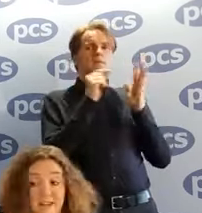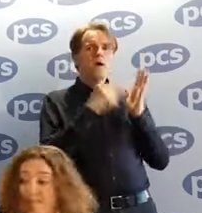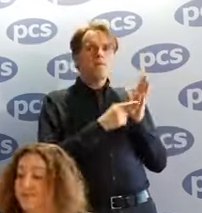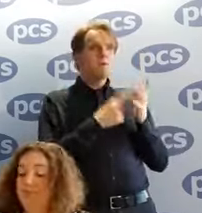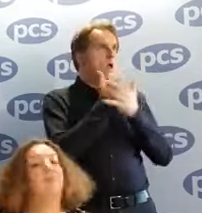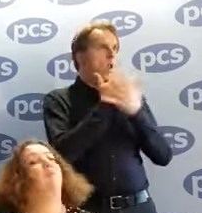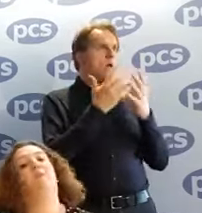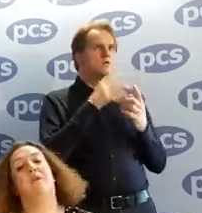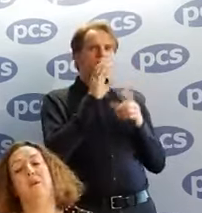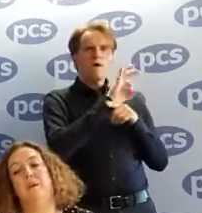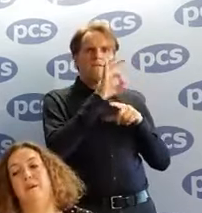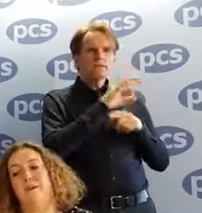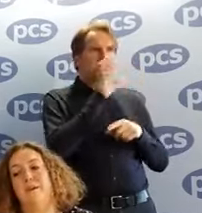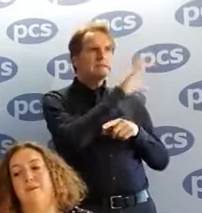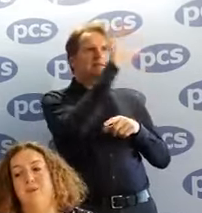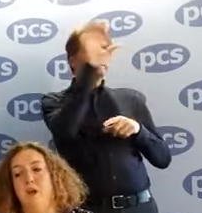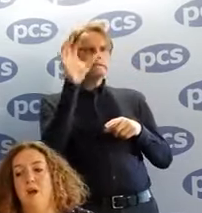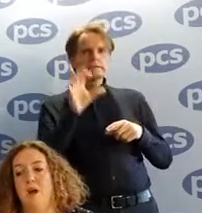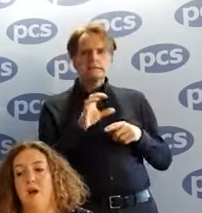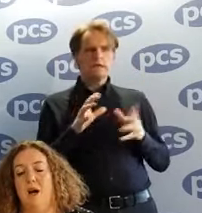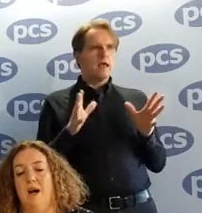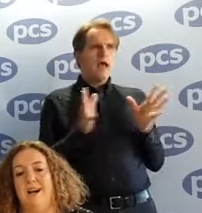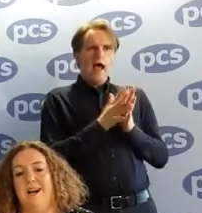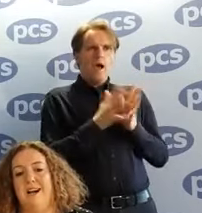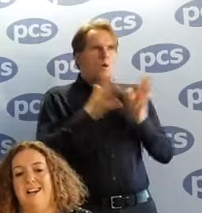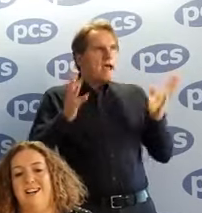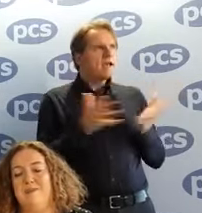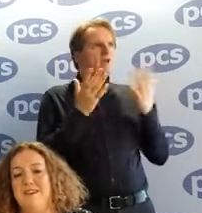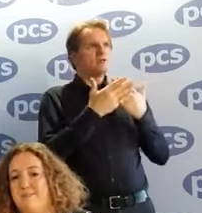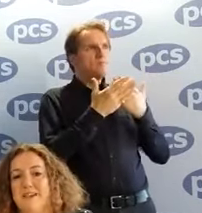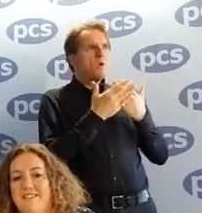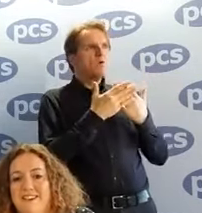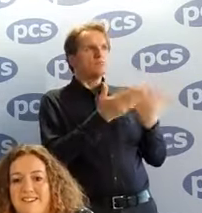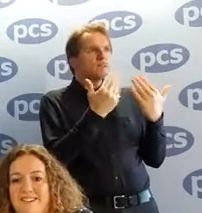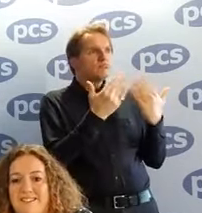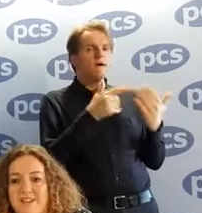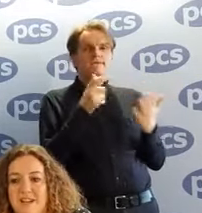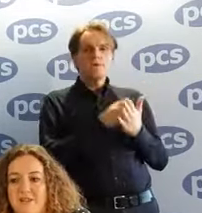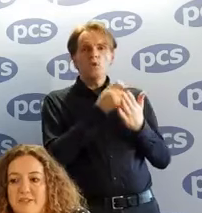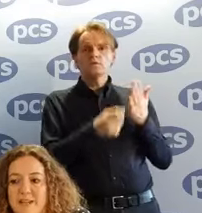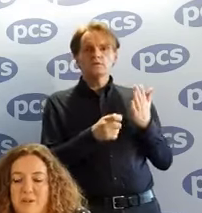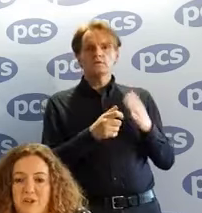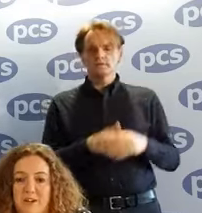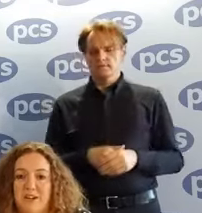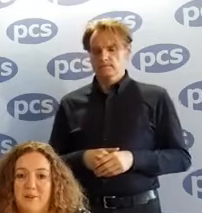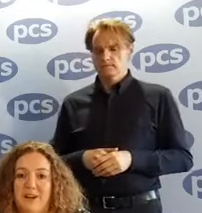to give your comments on that and then Mark maybe follow through with some of the wider points? I mean it's a big task isn't it - I don't think anybody's shying